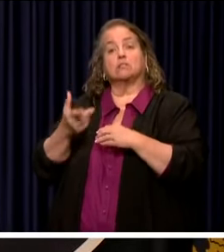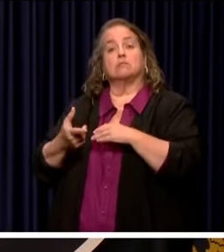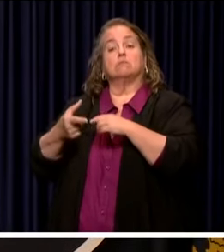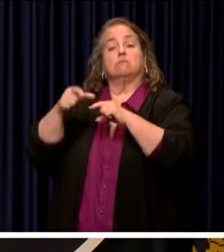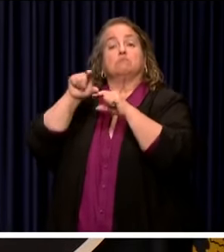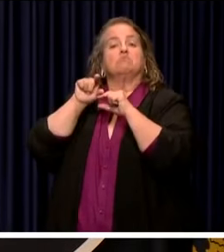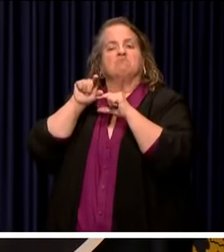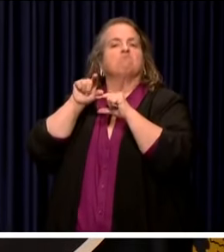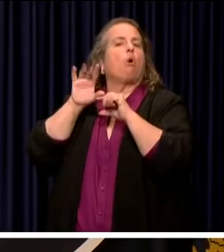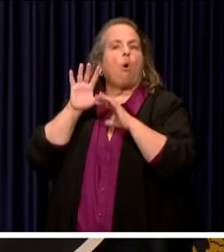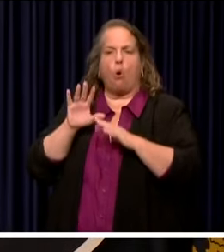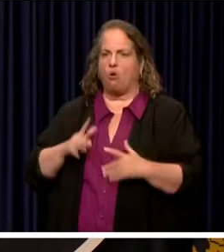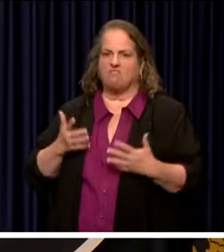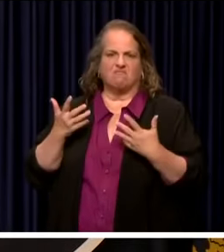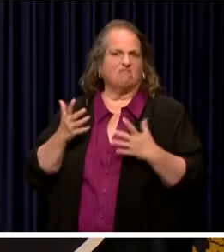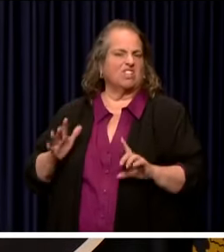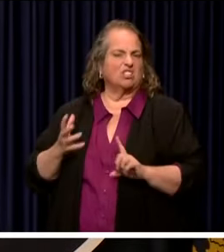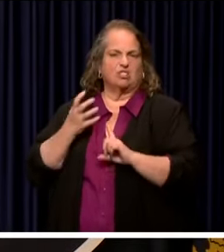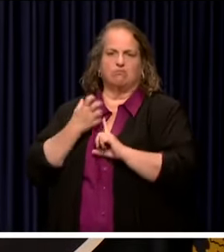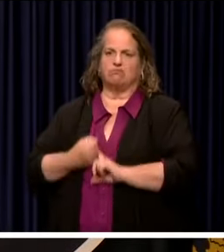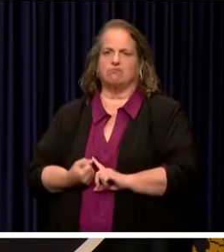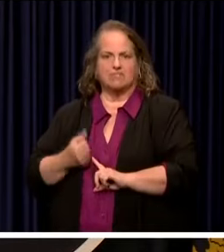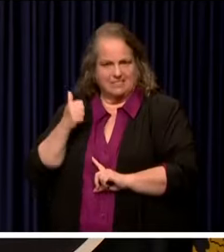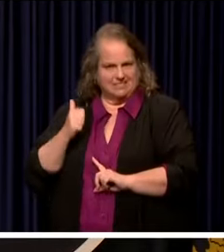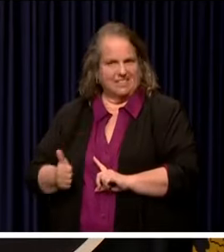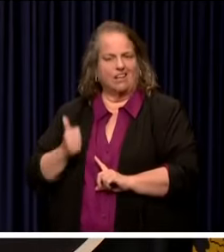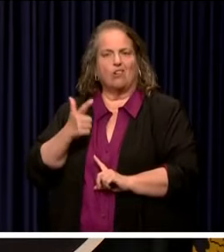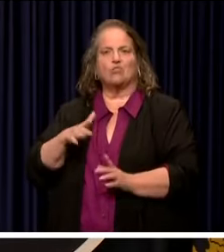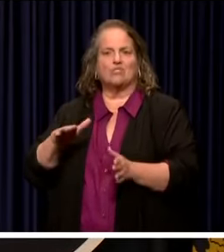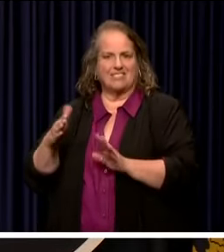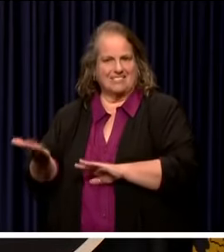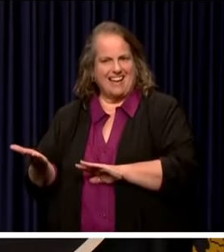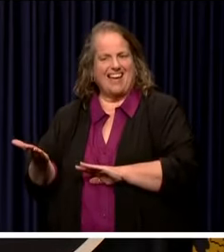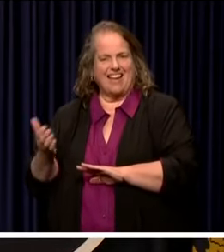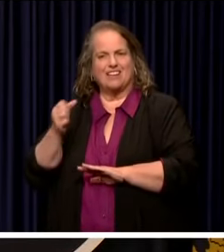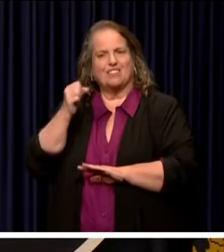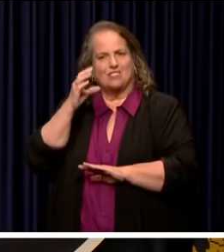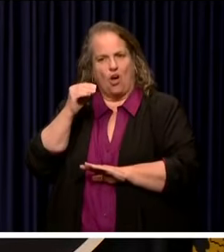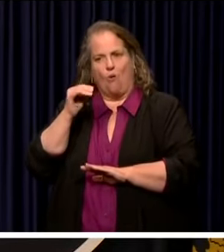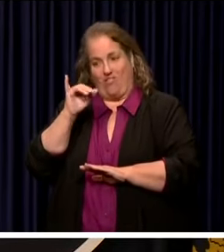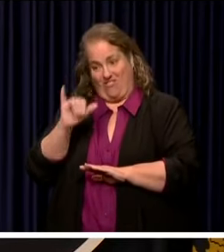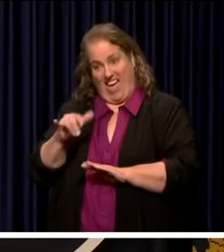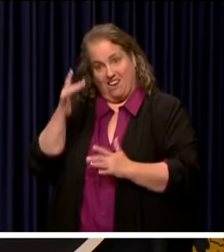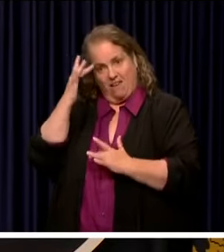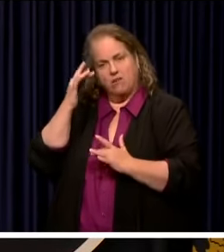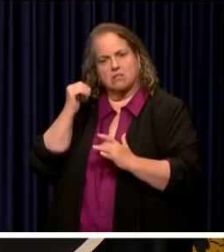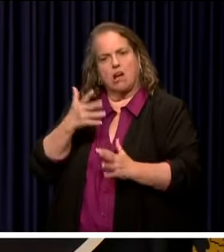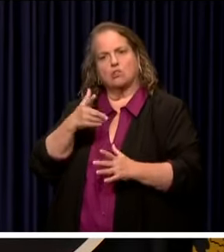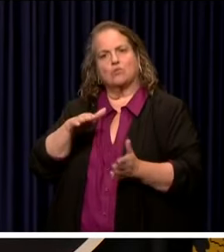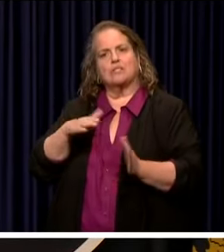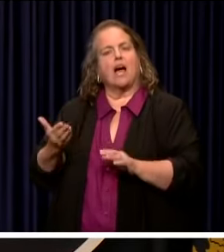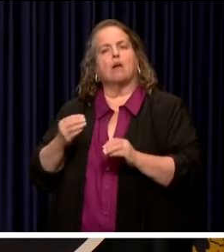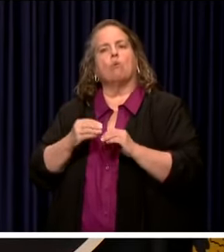THE QUESTION IS WITH UK'S ANNOUNCES FURLOUGHS TODAY, WHAT IS THE STATE LOOKING AT.